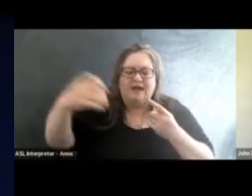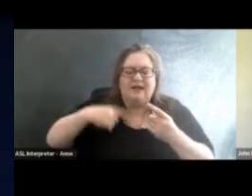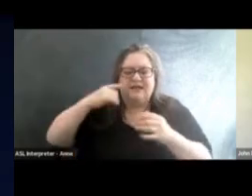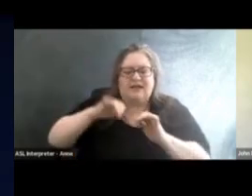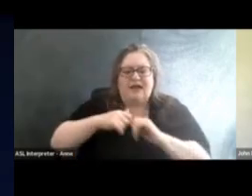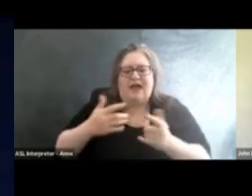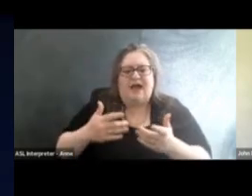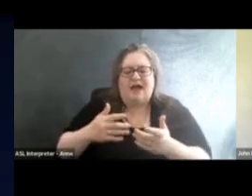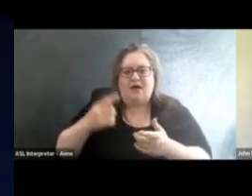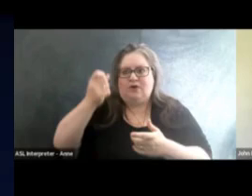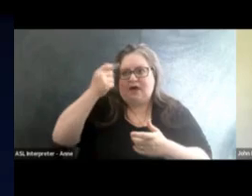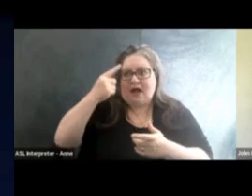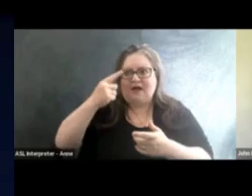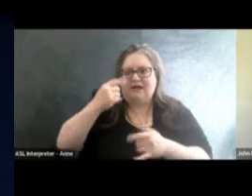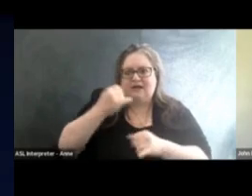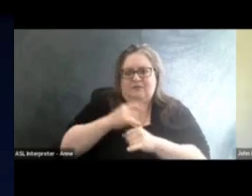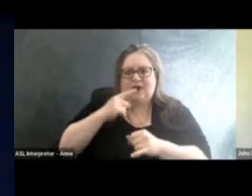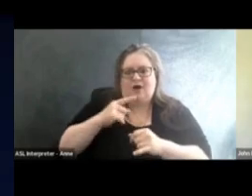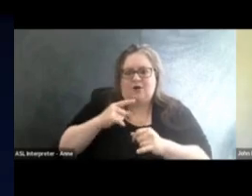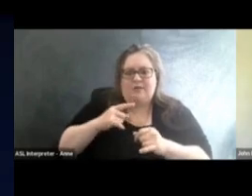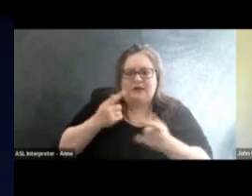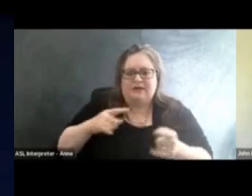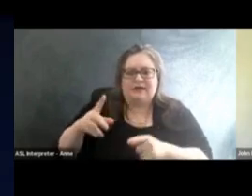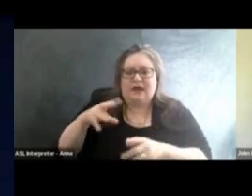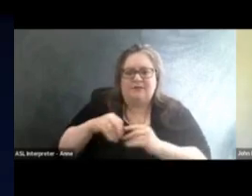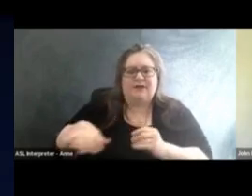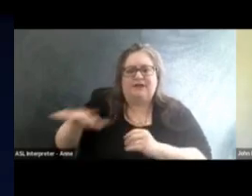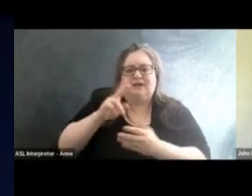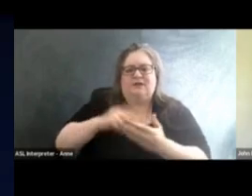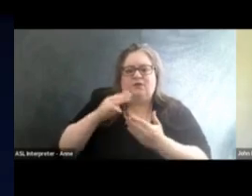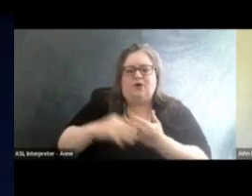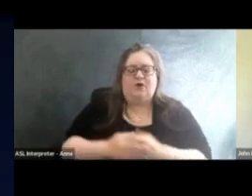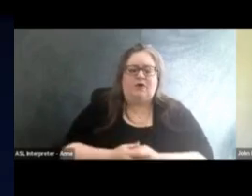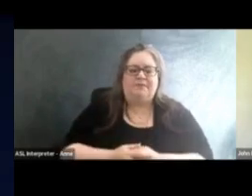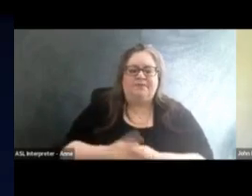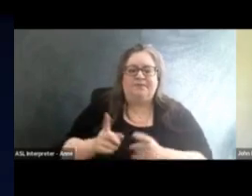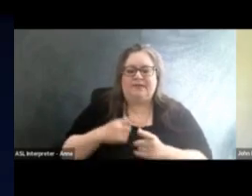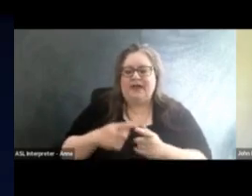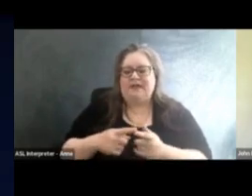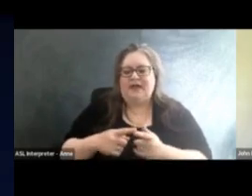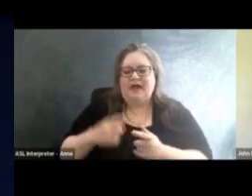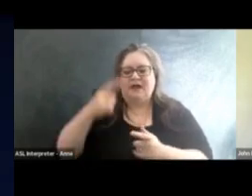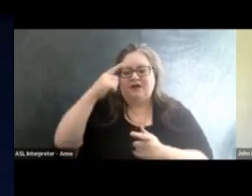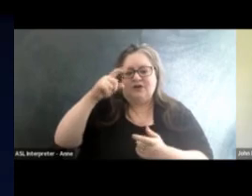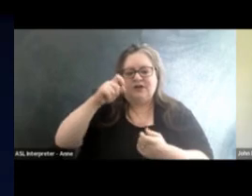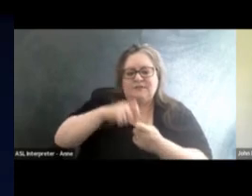impairment is playing out in in our entire program, and then neurologic specific care, then